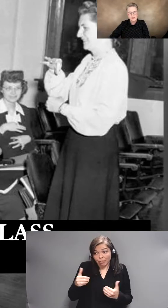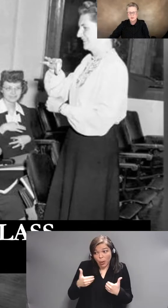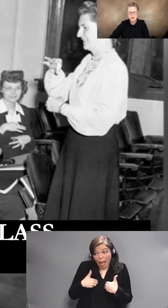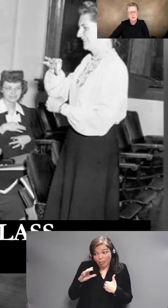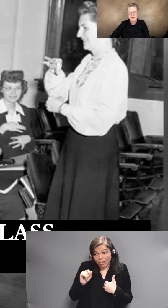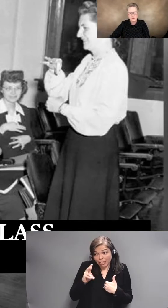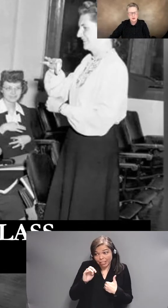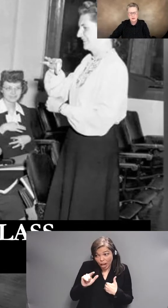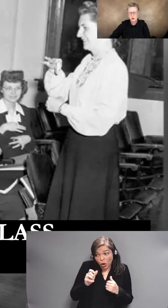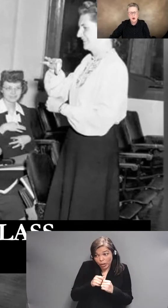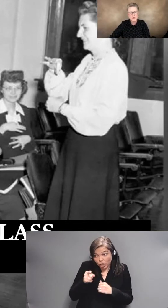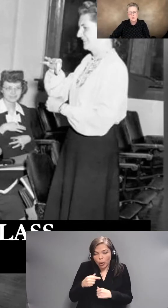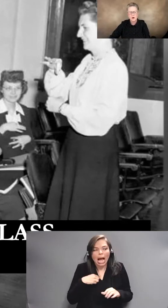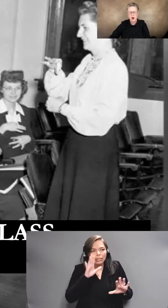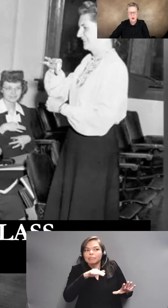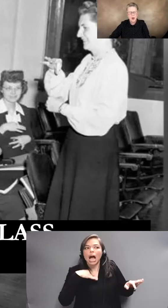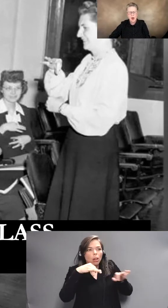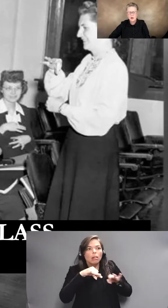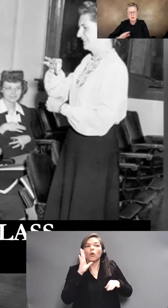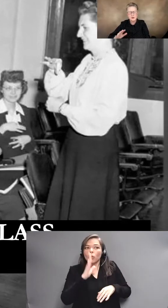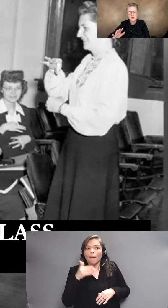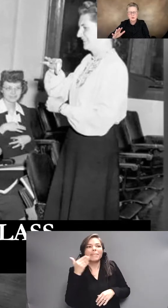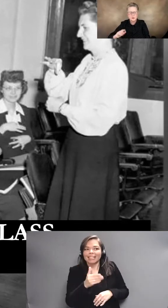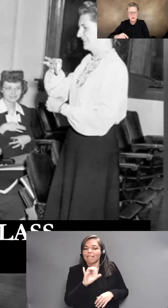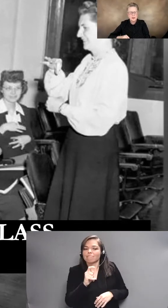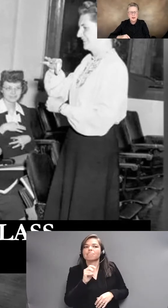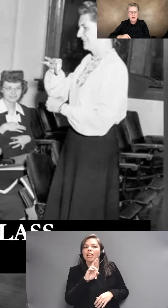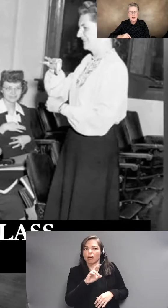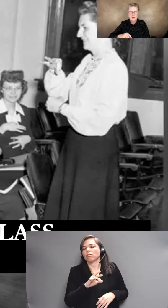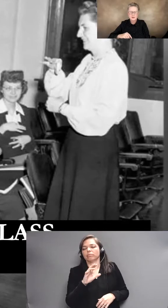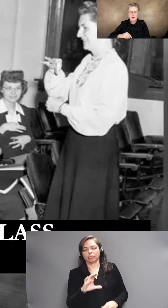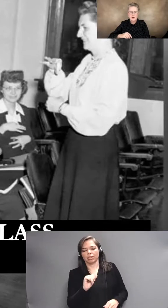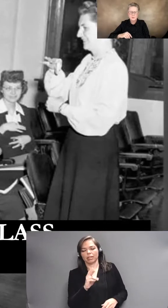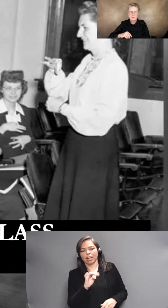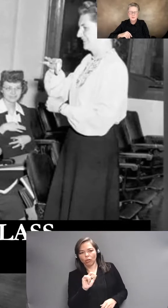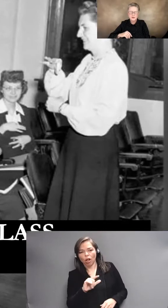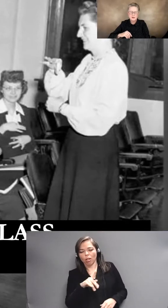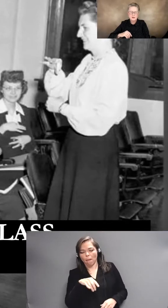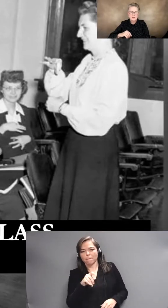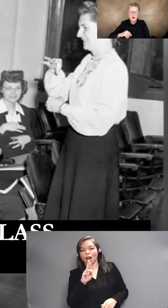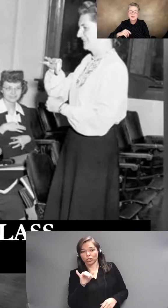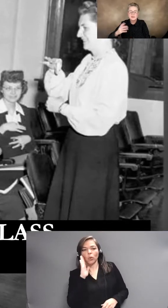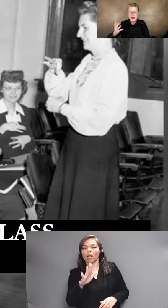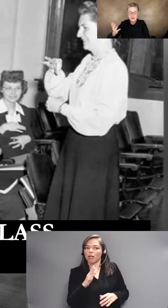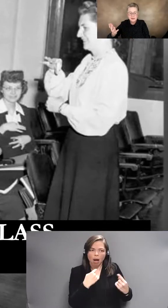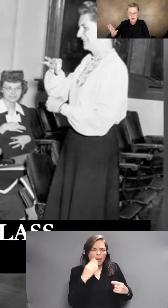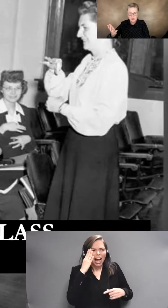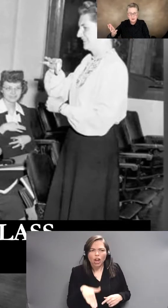said she'll be there, Carol Patri will come, I know she will . . . and I didn't even ask Carol